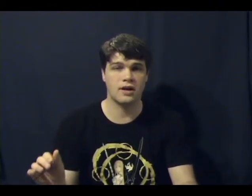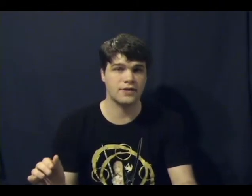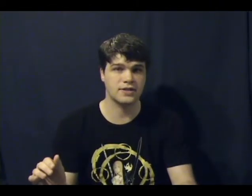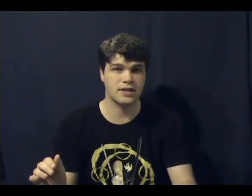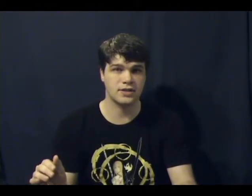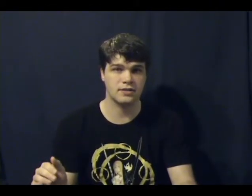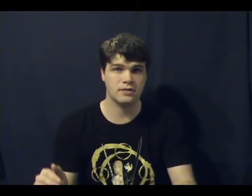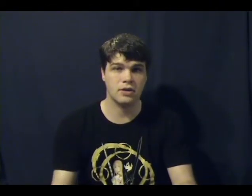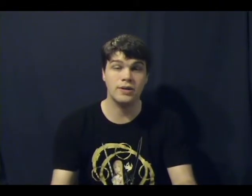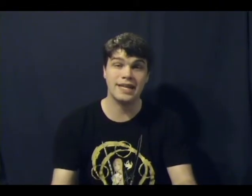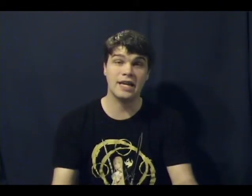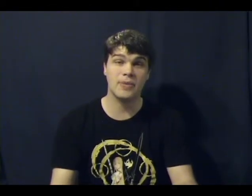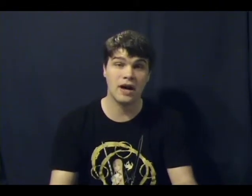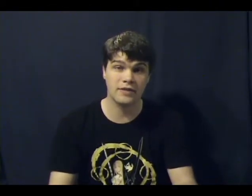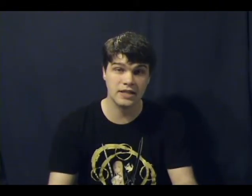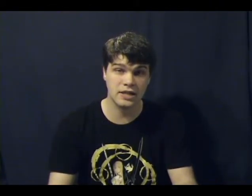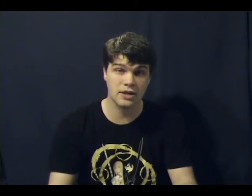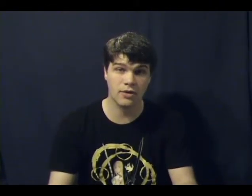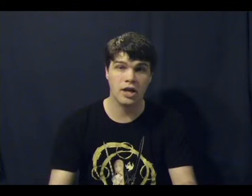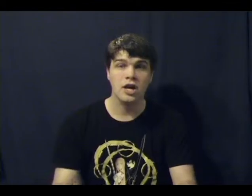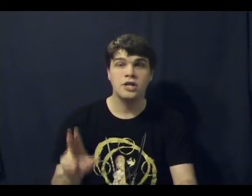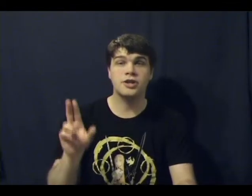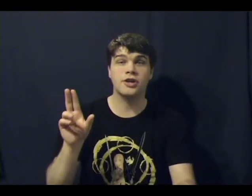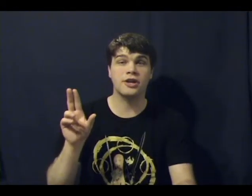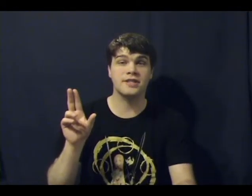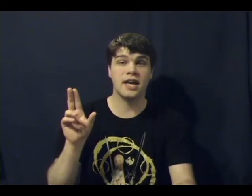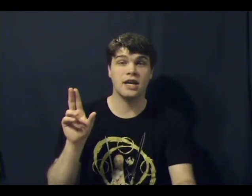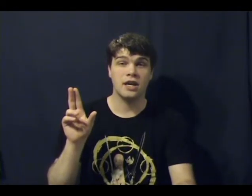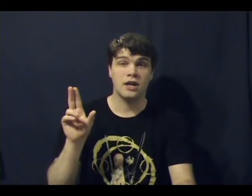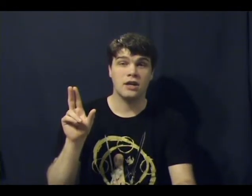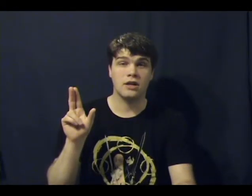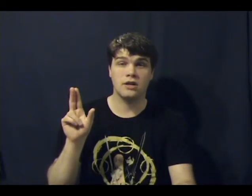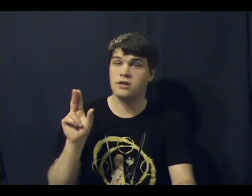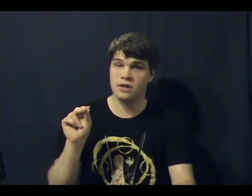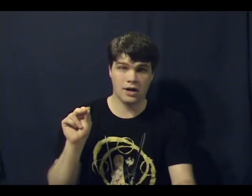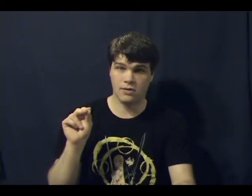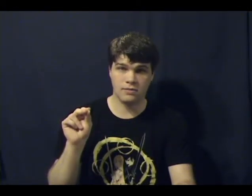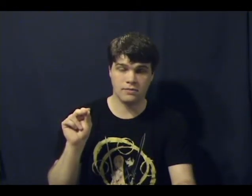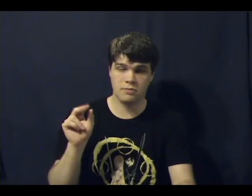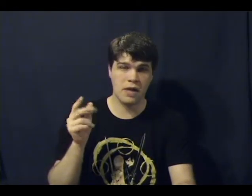conversation. You need to keep the conversation going. So you're going to say no,